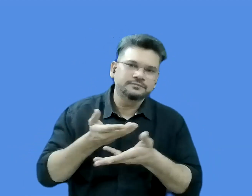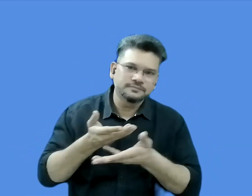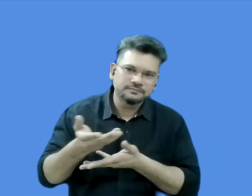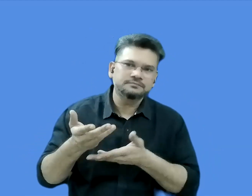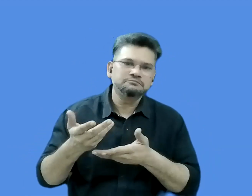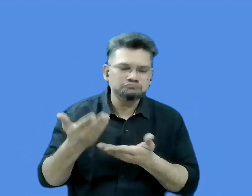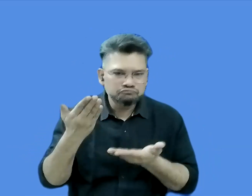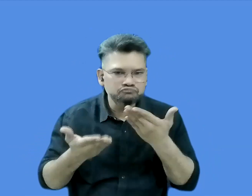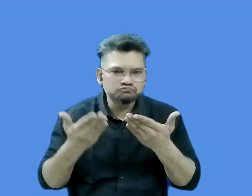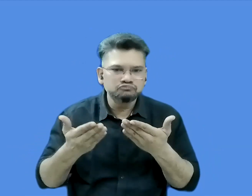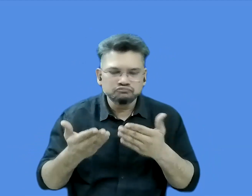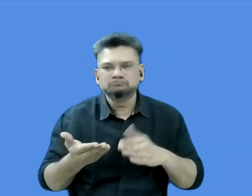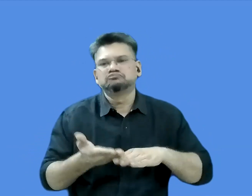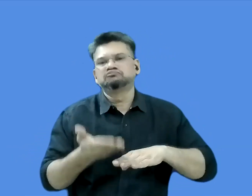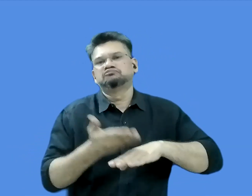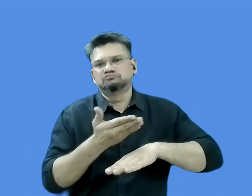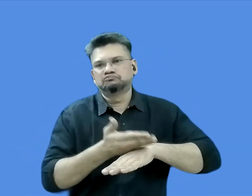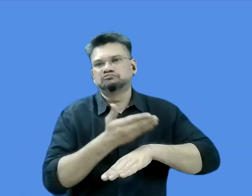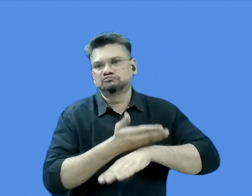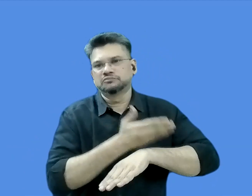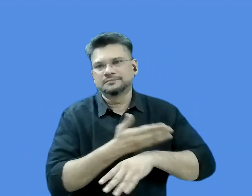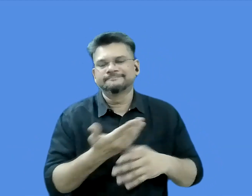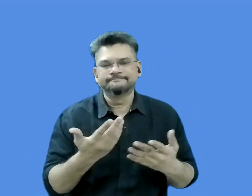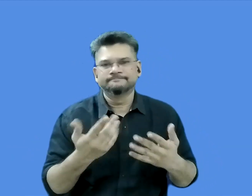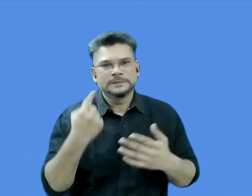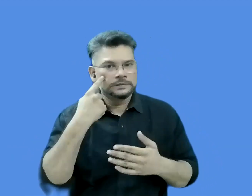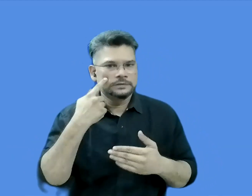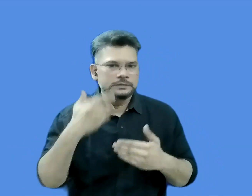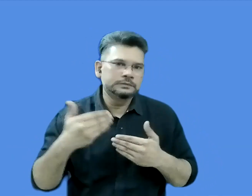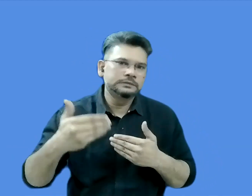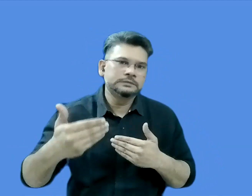This skill really, when we consult with OPDs, that we